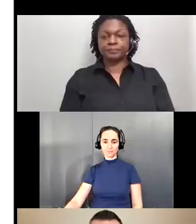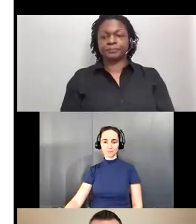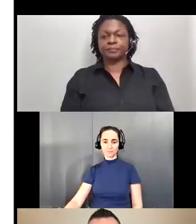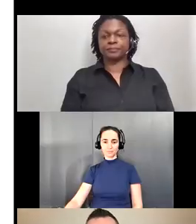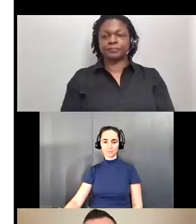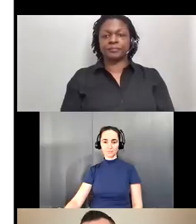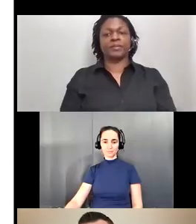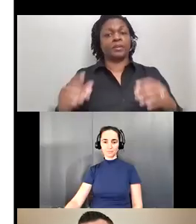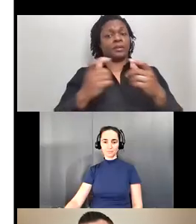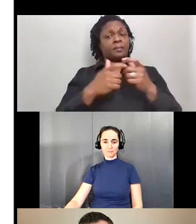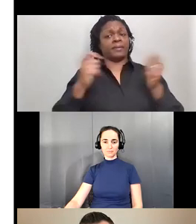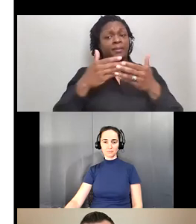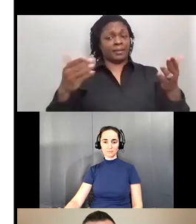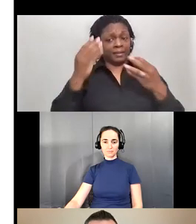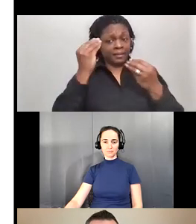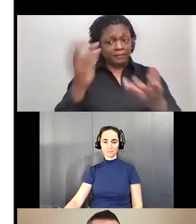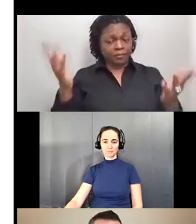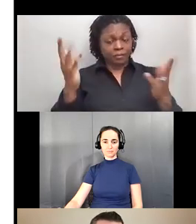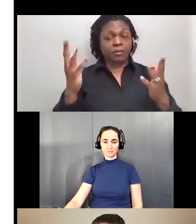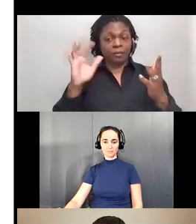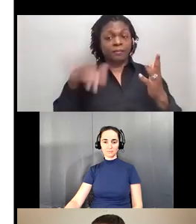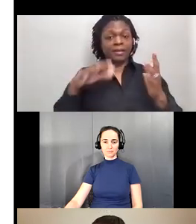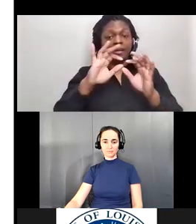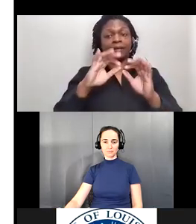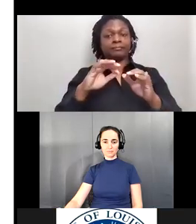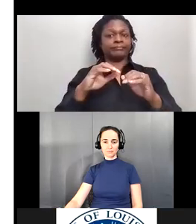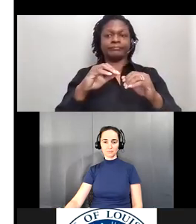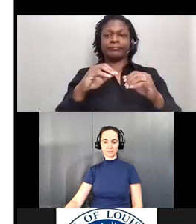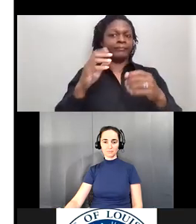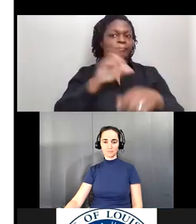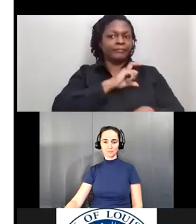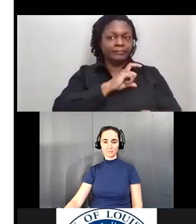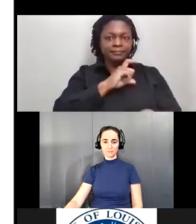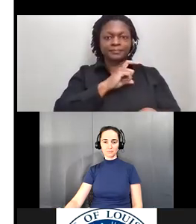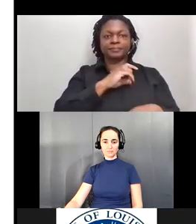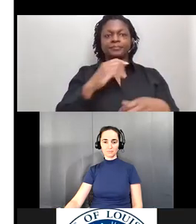you're telling not only law enforcement. 15:49:41 I would say also tell fire medics